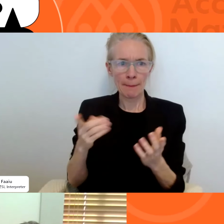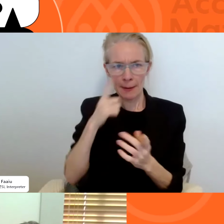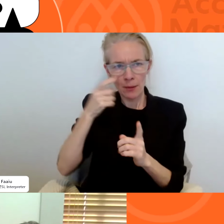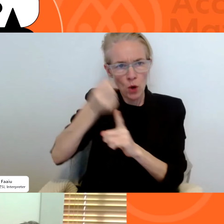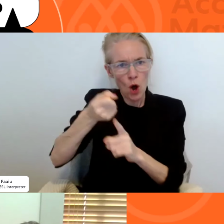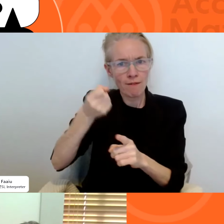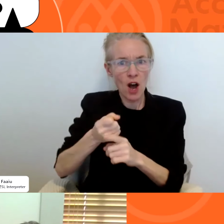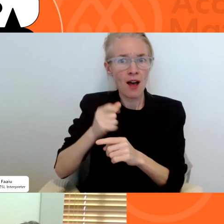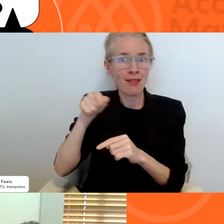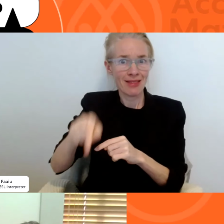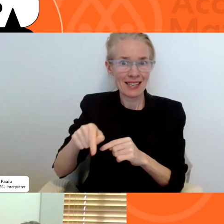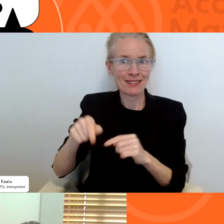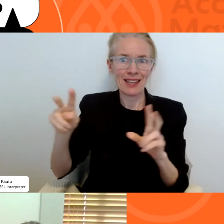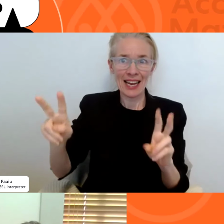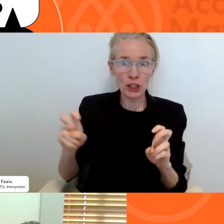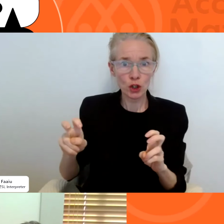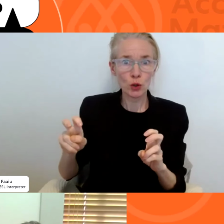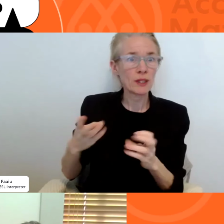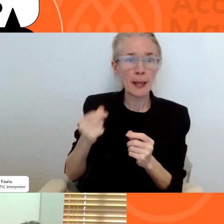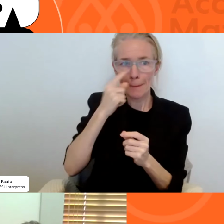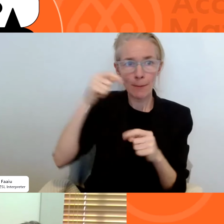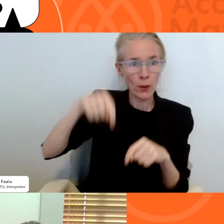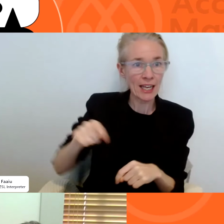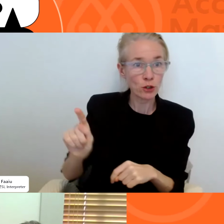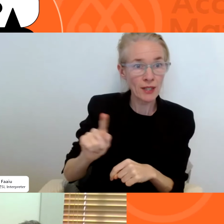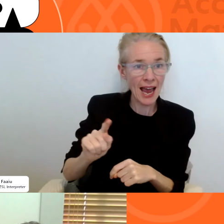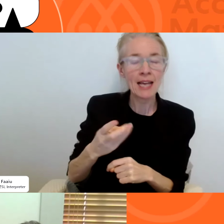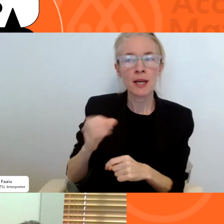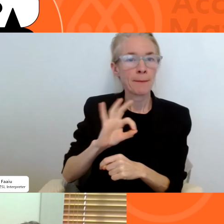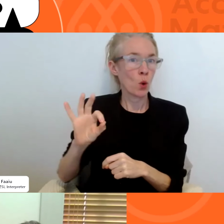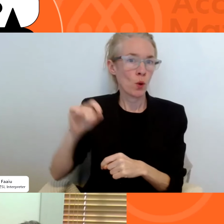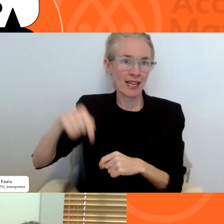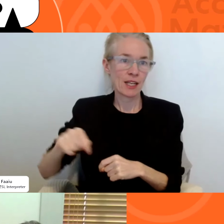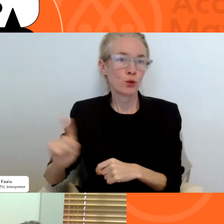here as well. Can I also just acknowledge Autism New Zealand and the community